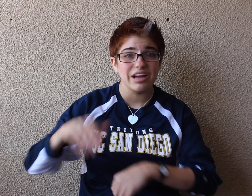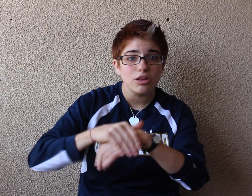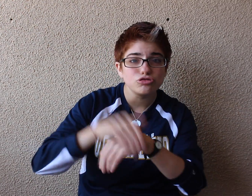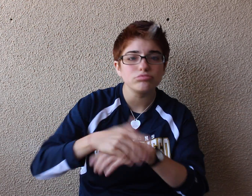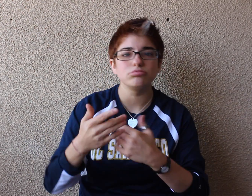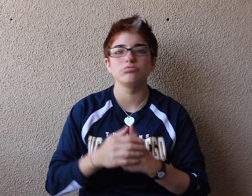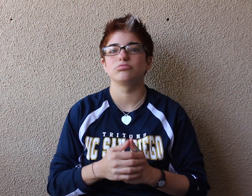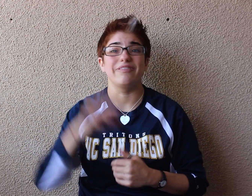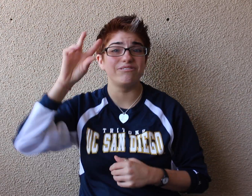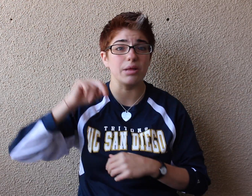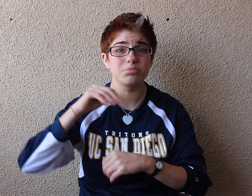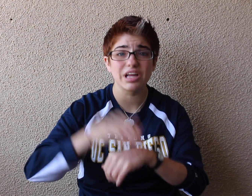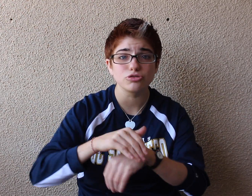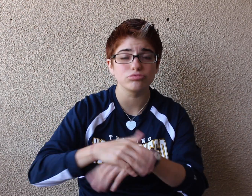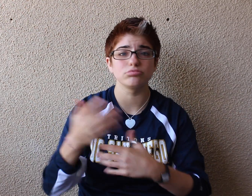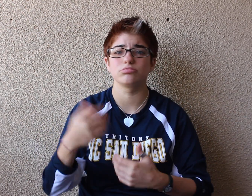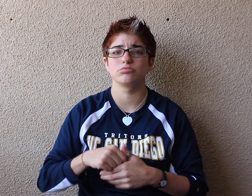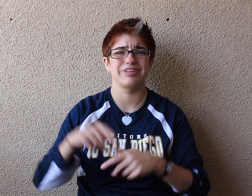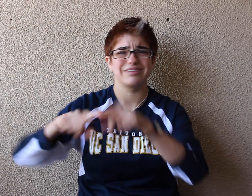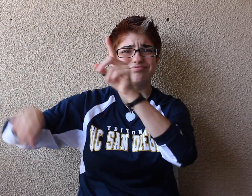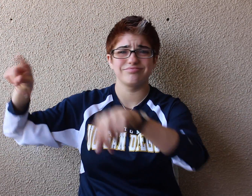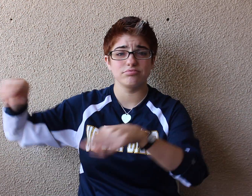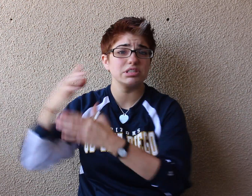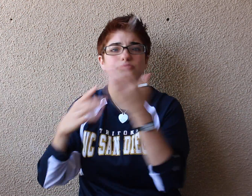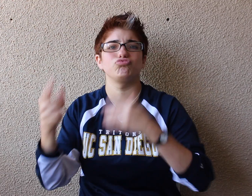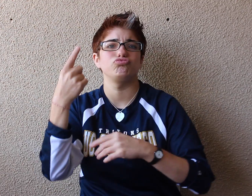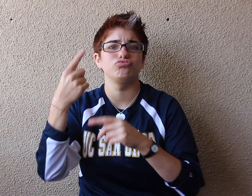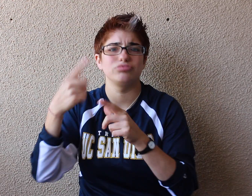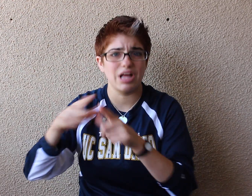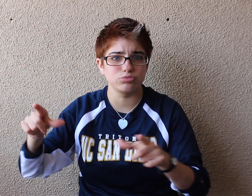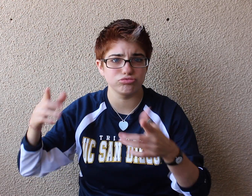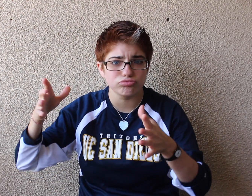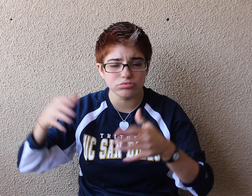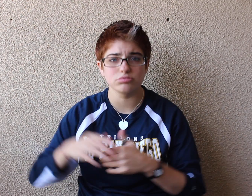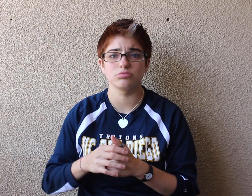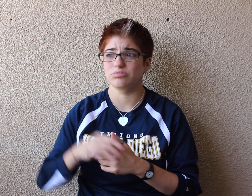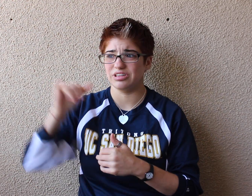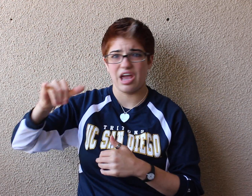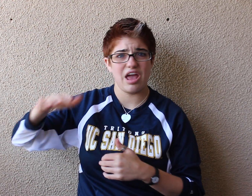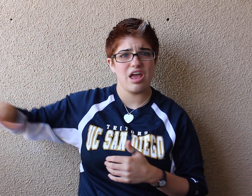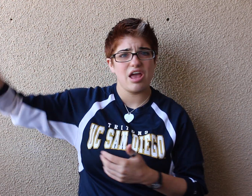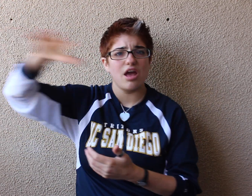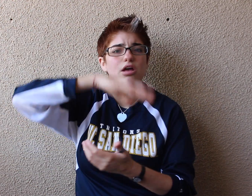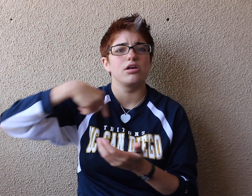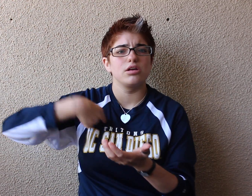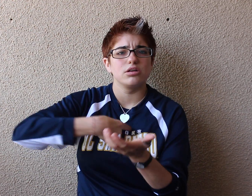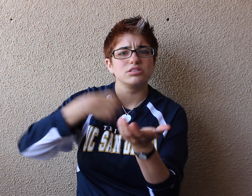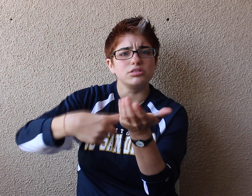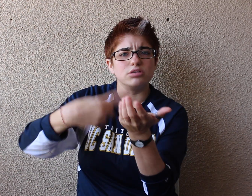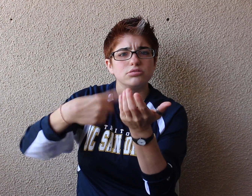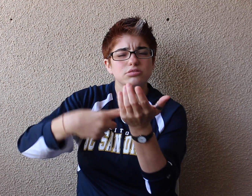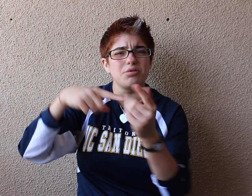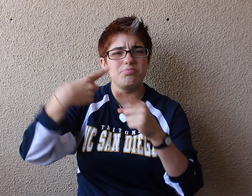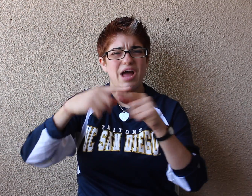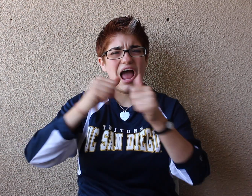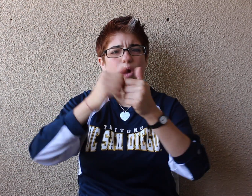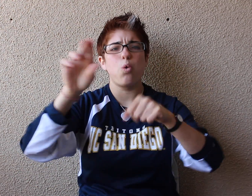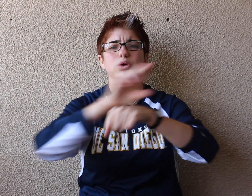Vietnamese-English, and so on. Few others will not participate in bilingual program, so they are monolingual. In classes with this cohort, we would discuss about